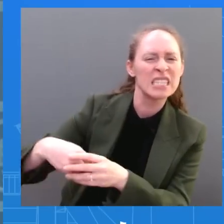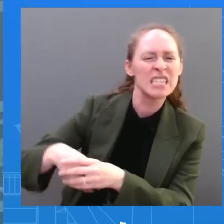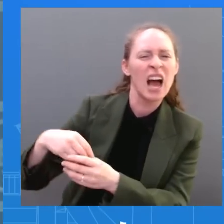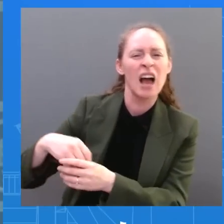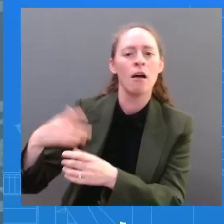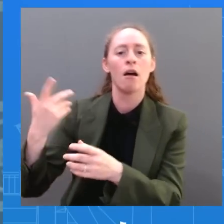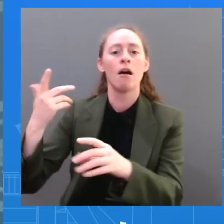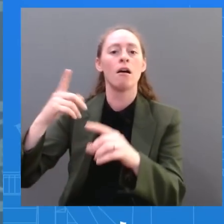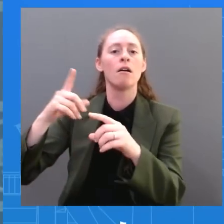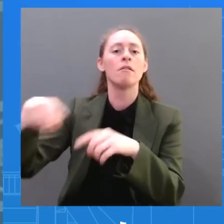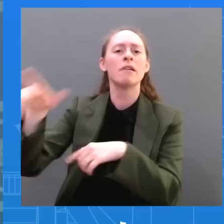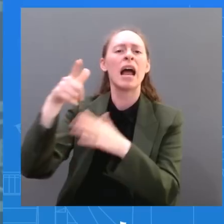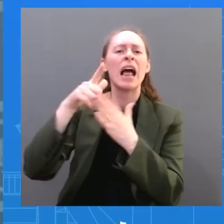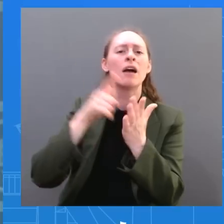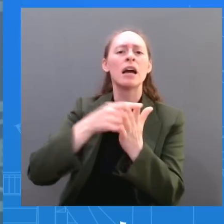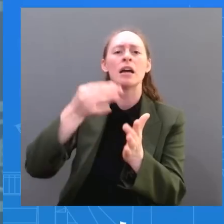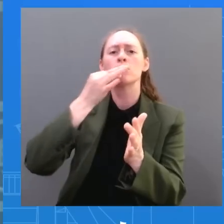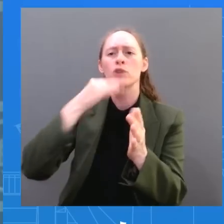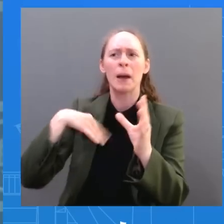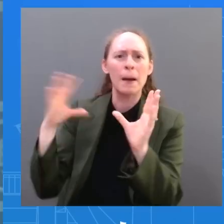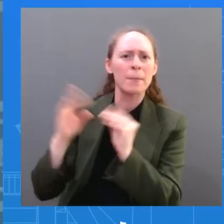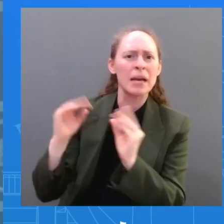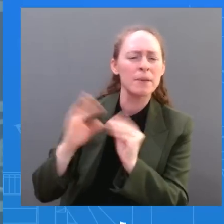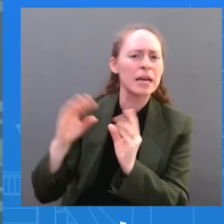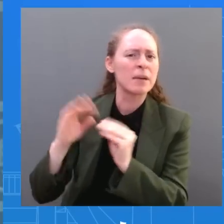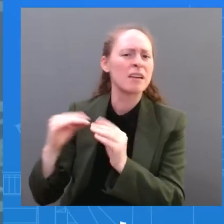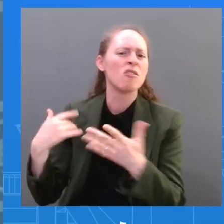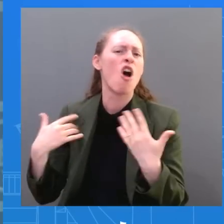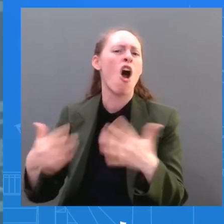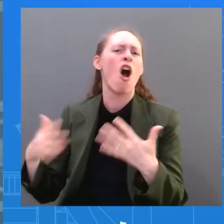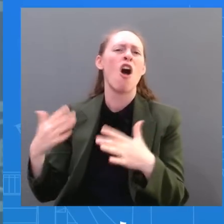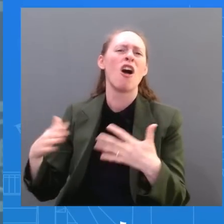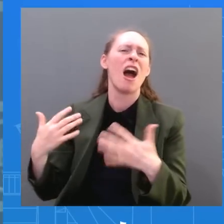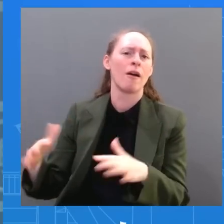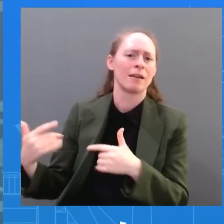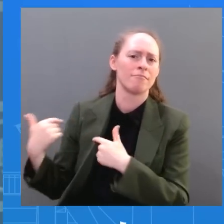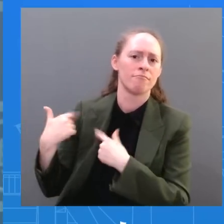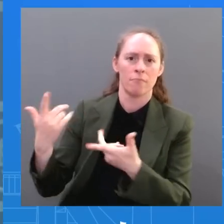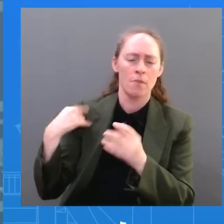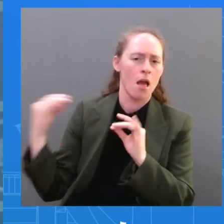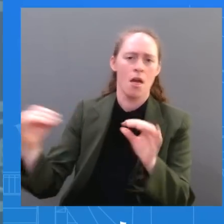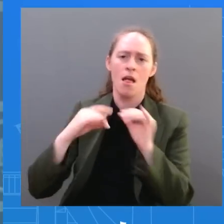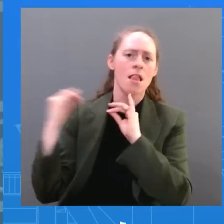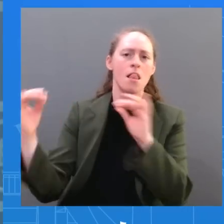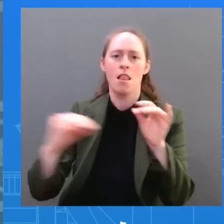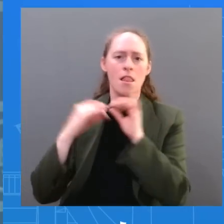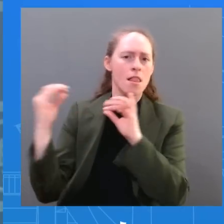for many, many weeks since we heard of the draft -- the draft proposal. The Press: And quick follow-up